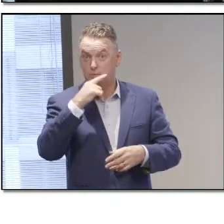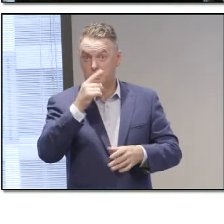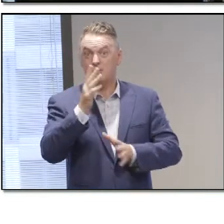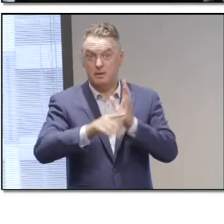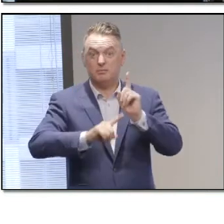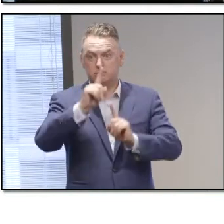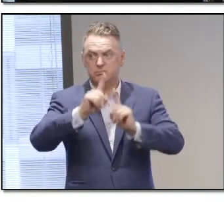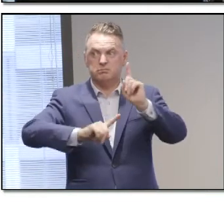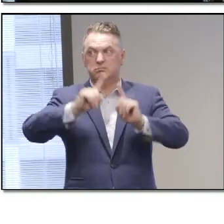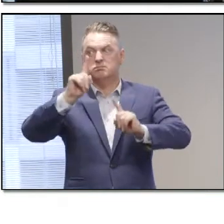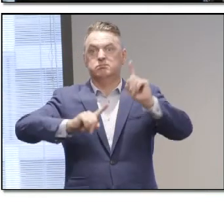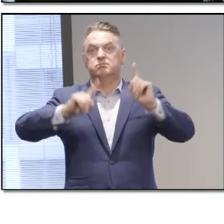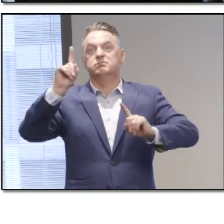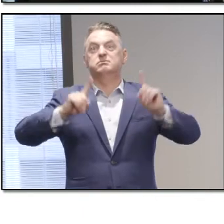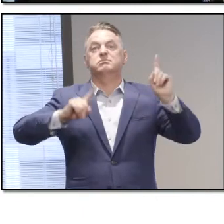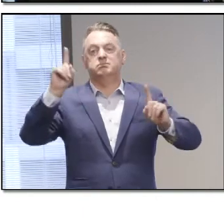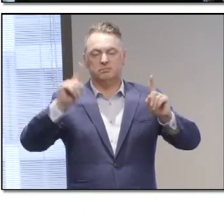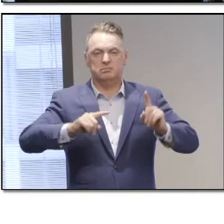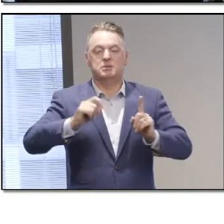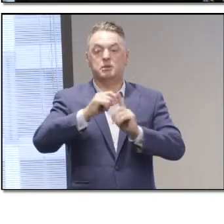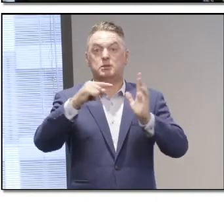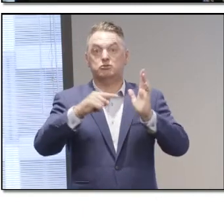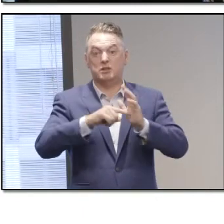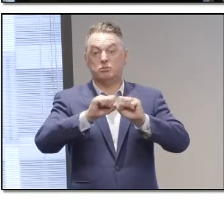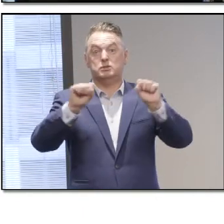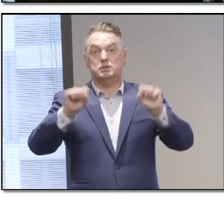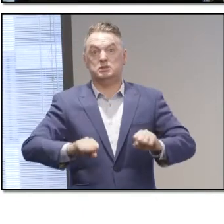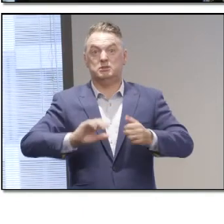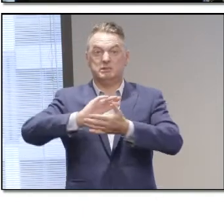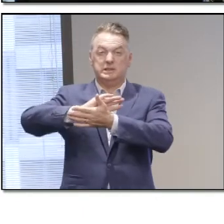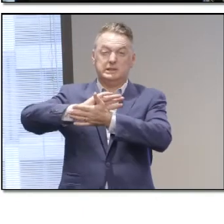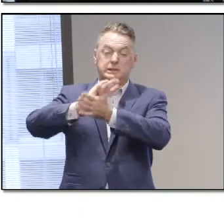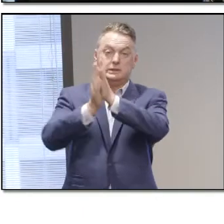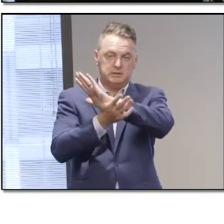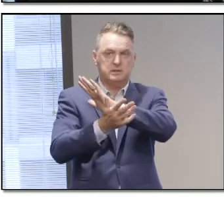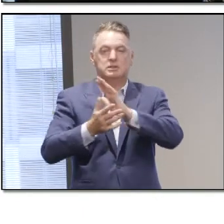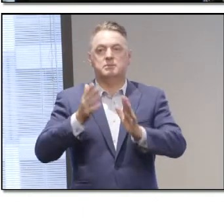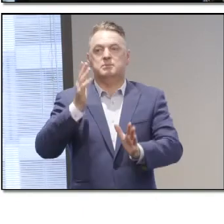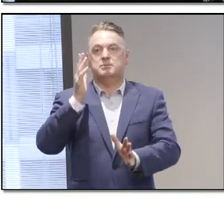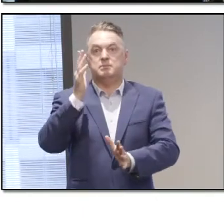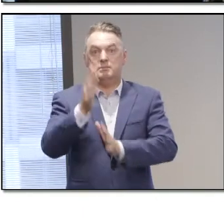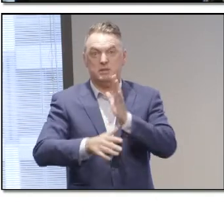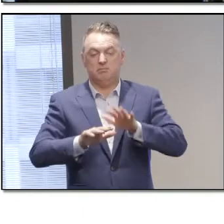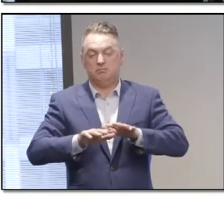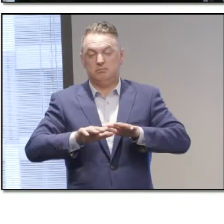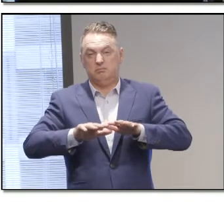it will increase pressure on transport systems, it will increase the potential for runoff going into